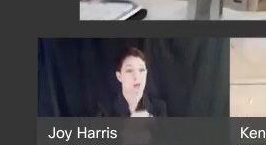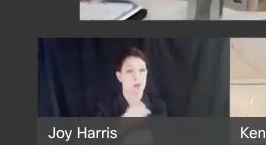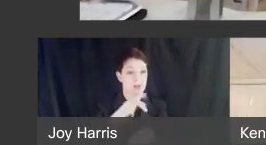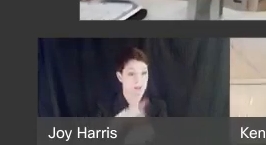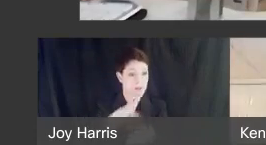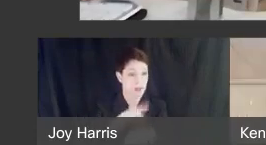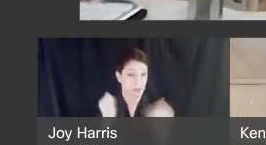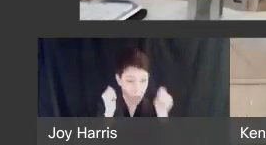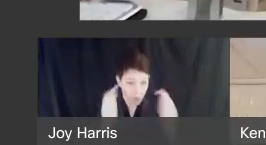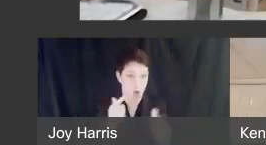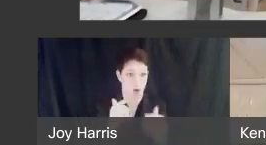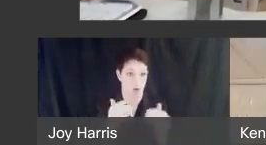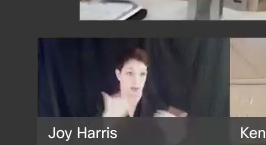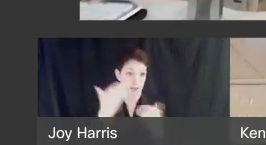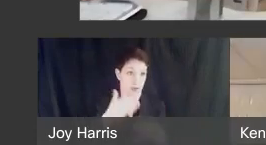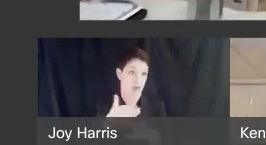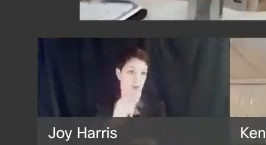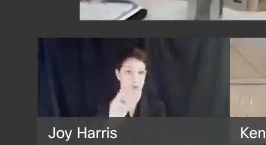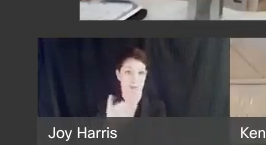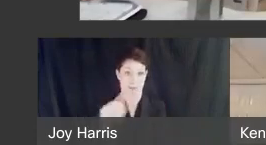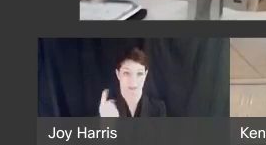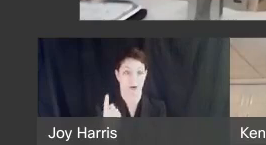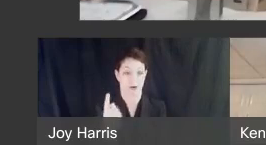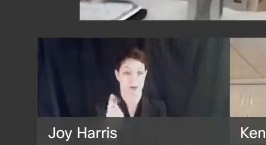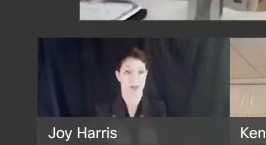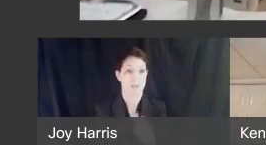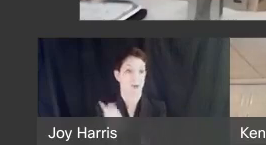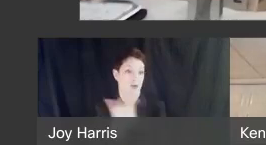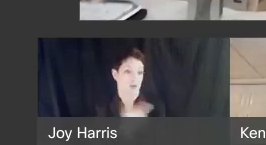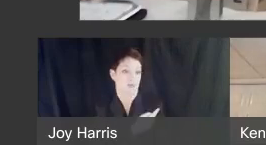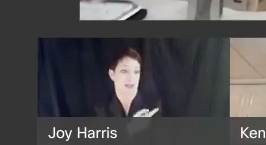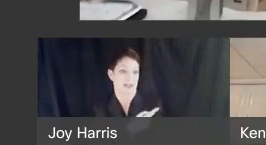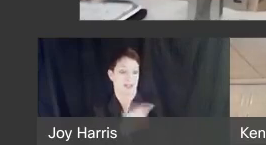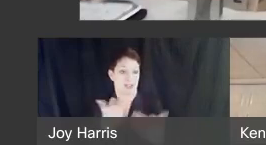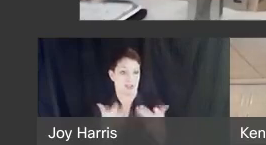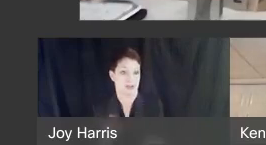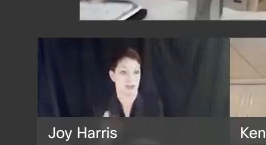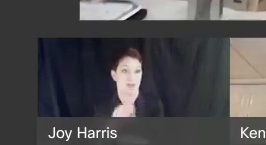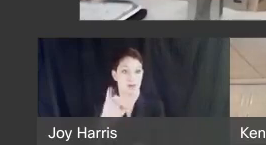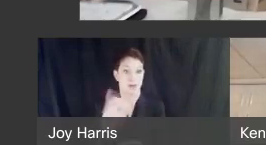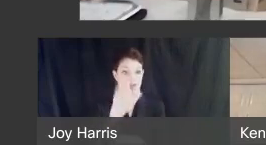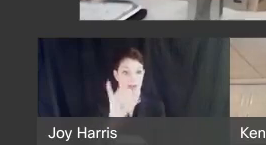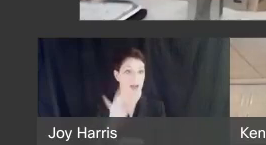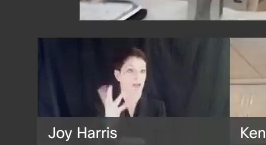and that most vaccinations be given by the 4th of July. Do you think we can hit